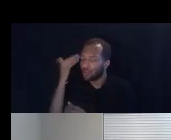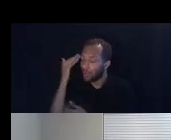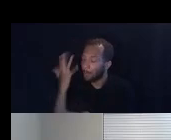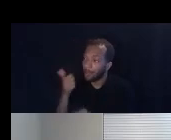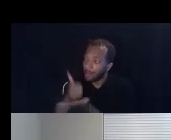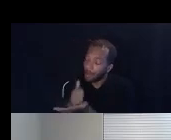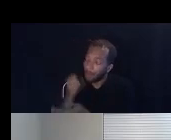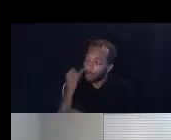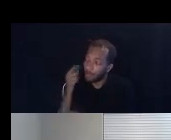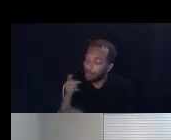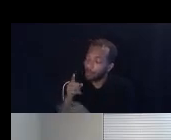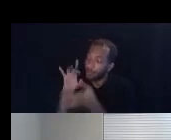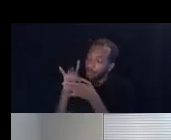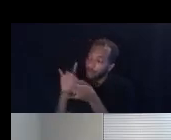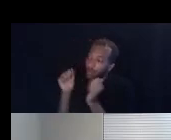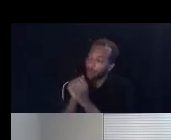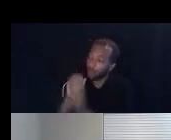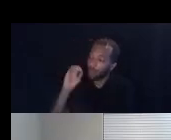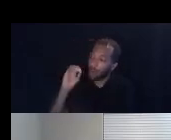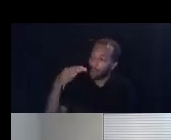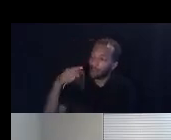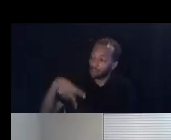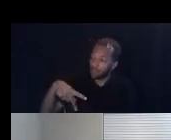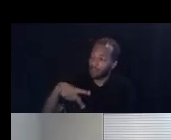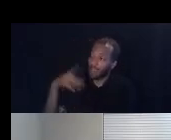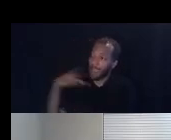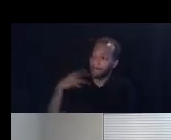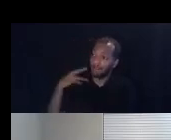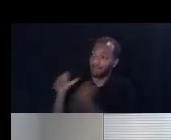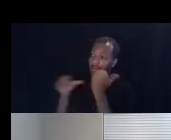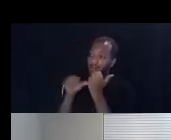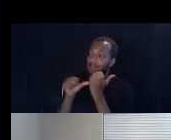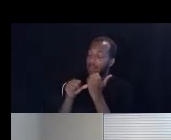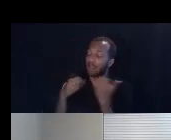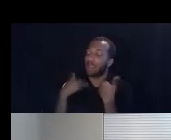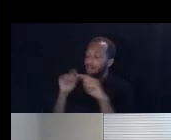with like an OHP applicant assistant. So there's a team of folks who are,